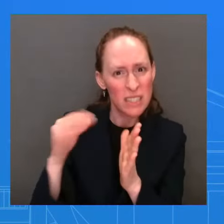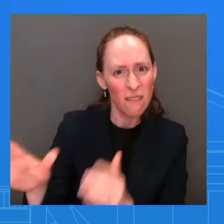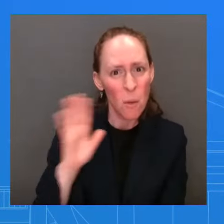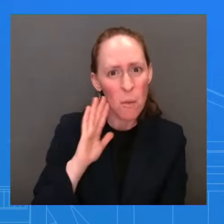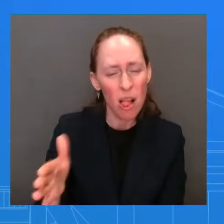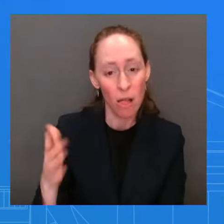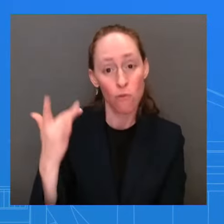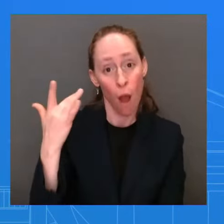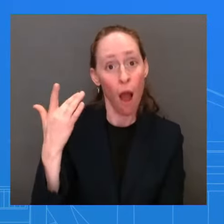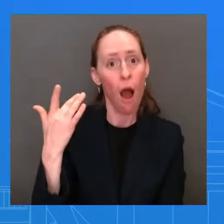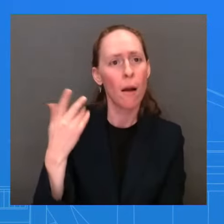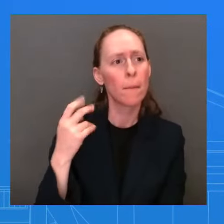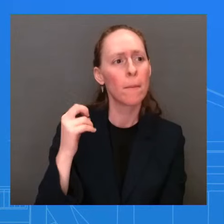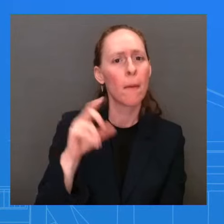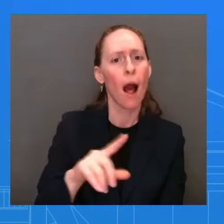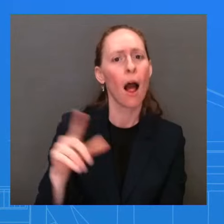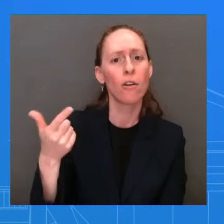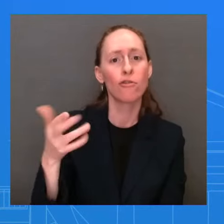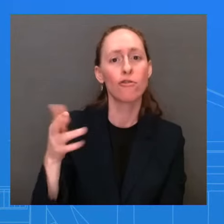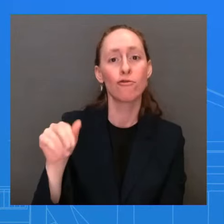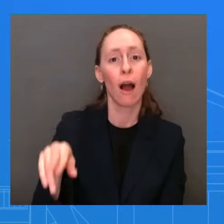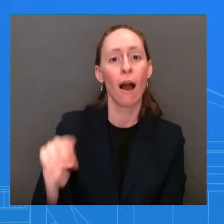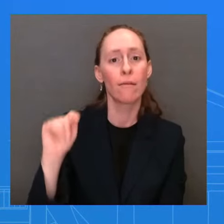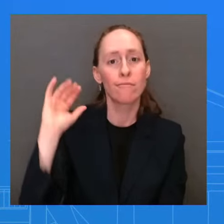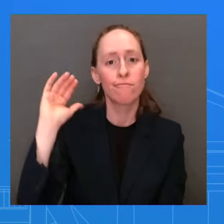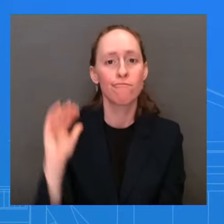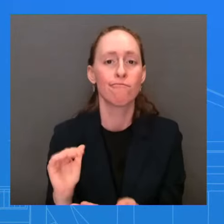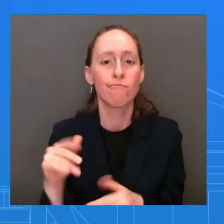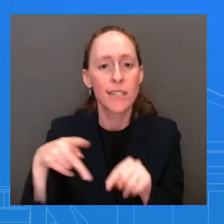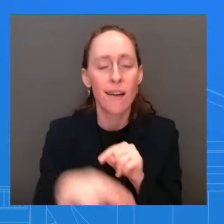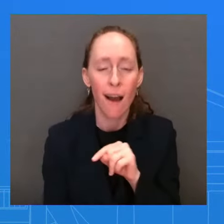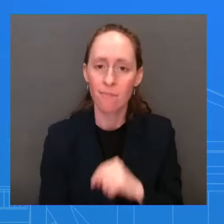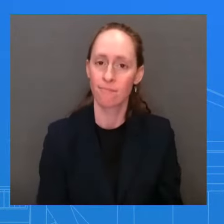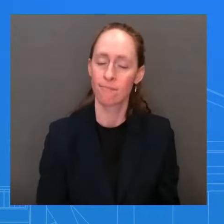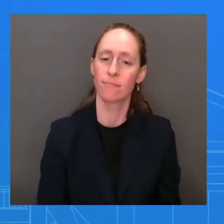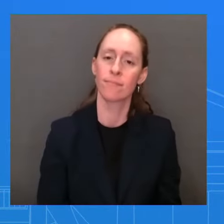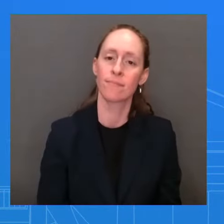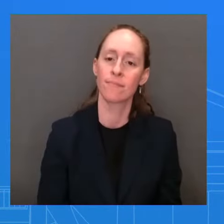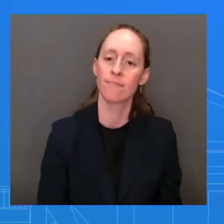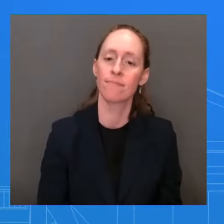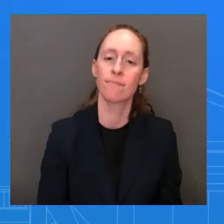breaks House Republicans' commitment to America. In the run-up to the 2022 election,